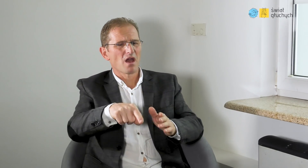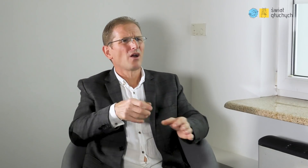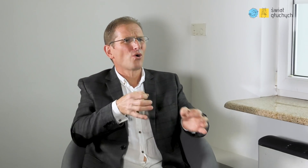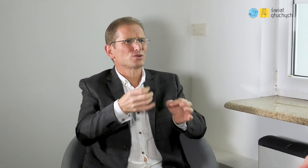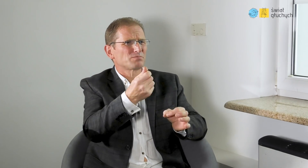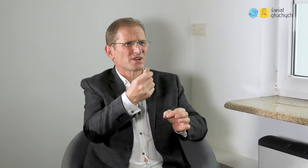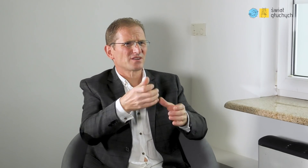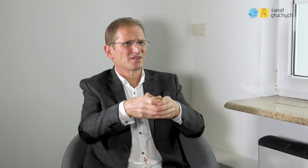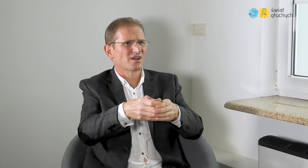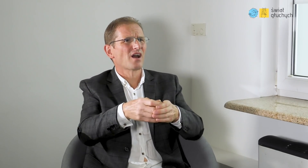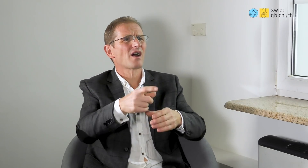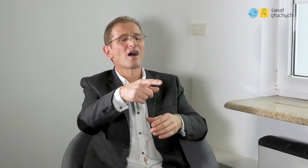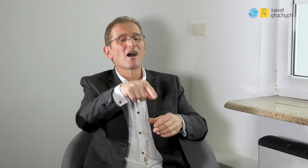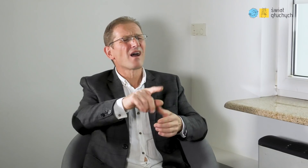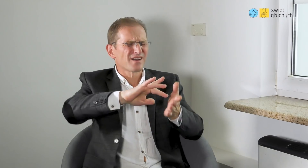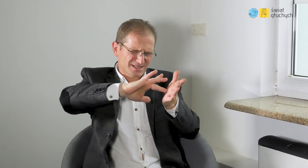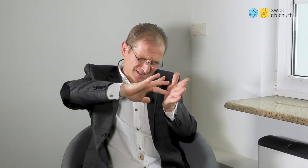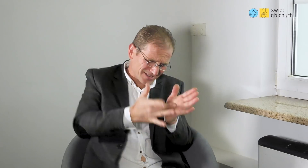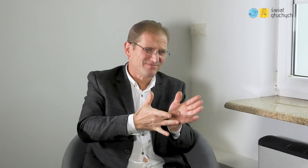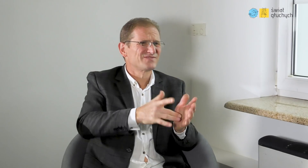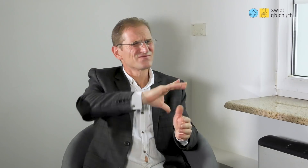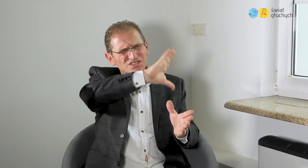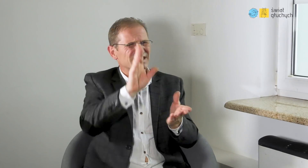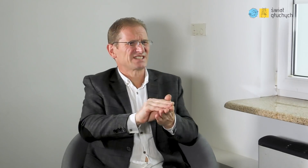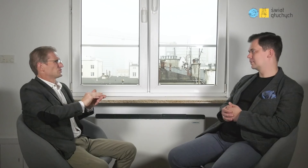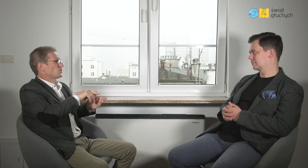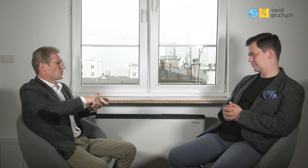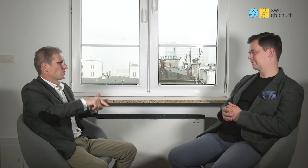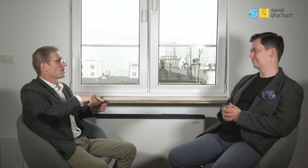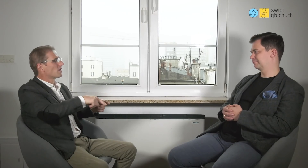The state is saving money. This needs to be changed in all institutions.